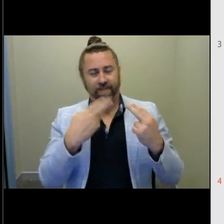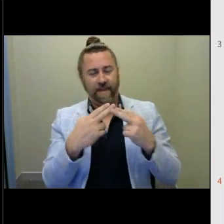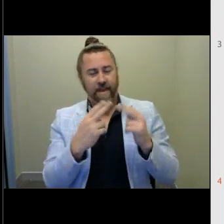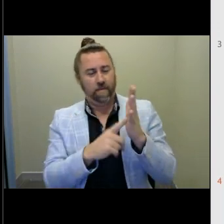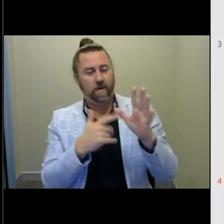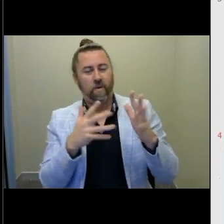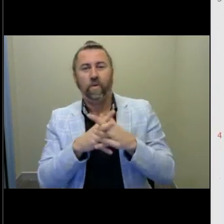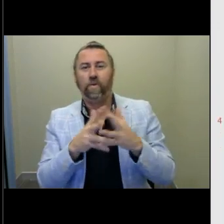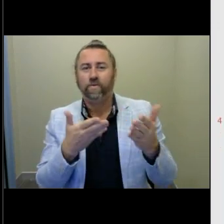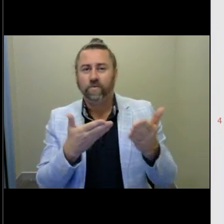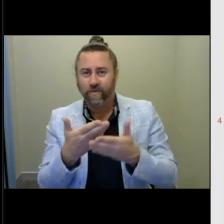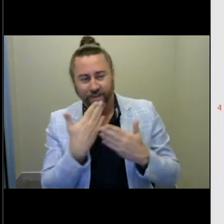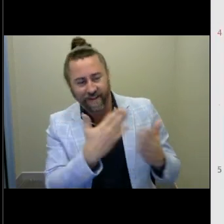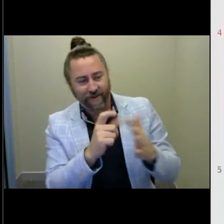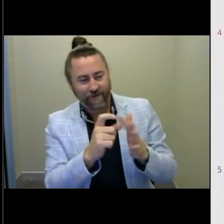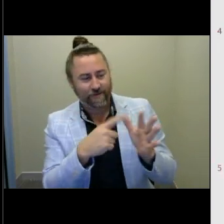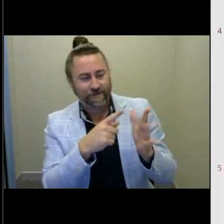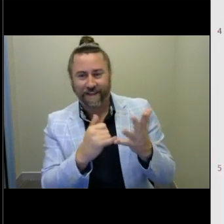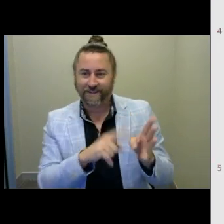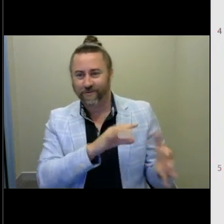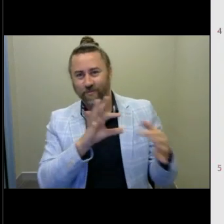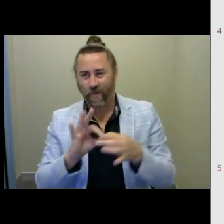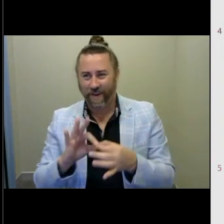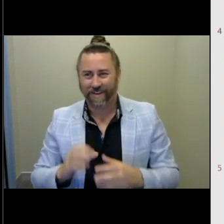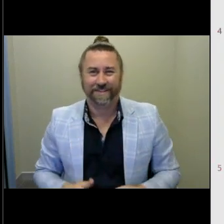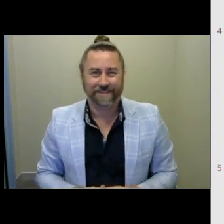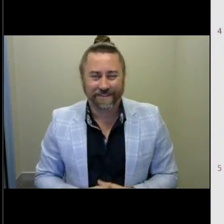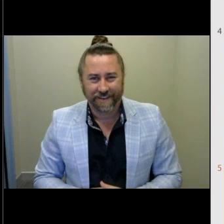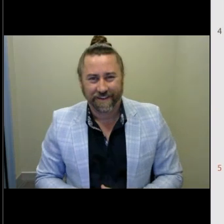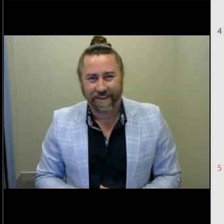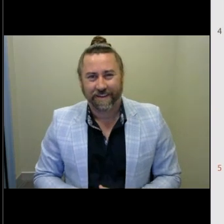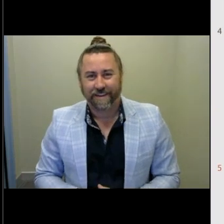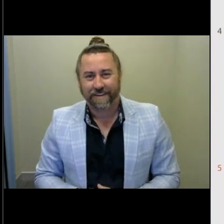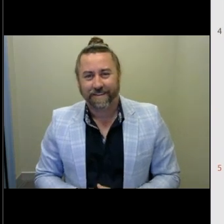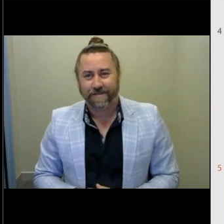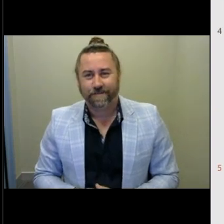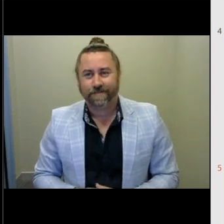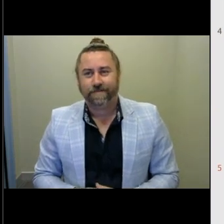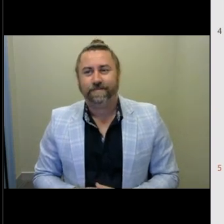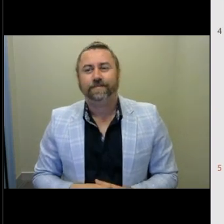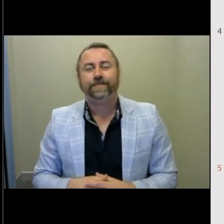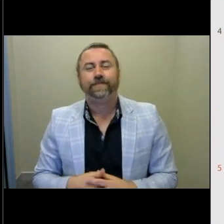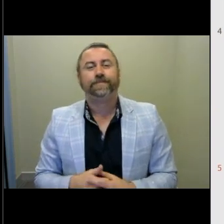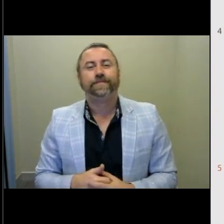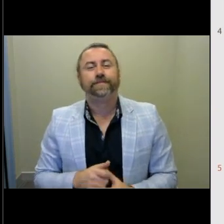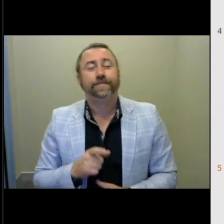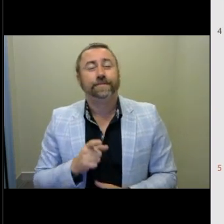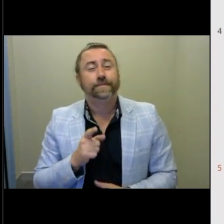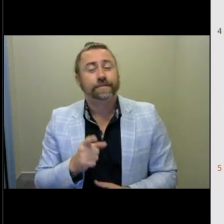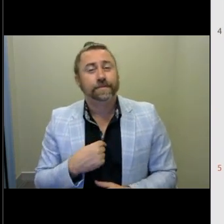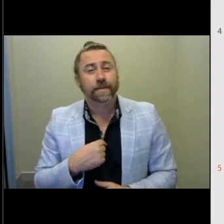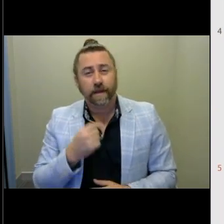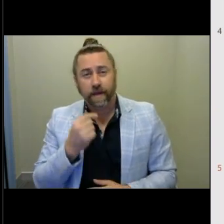I would just like to mention a trigger warning.